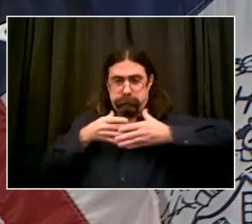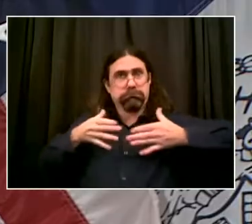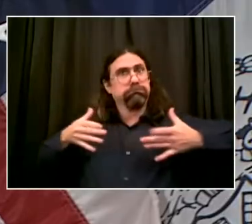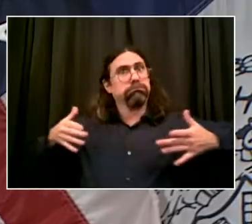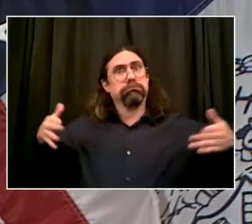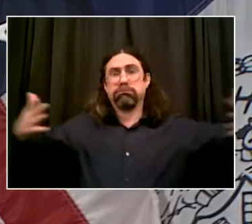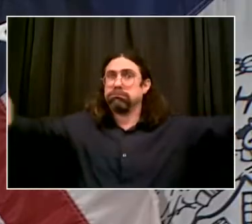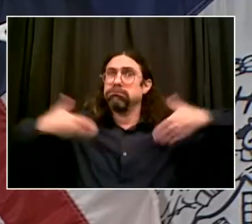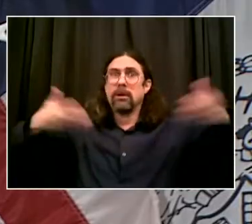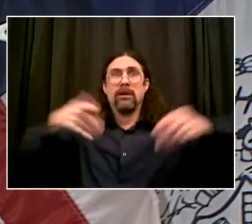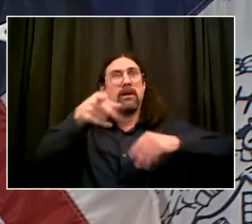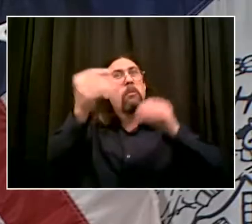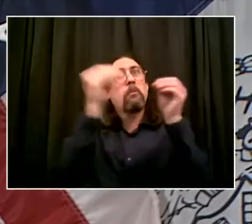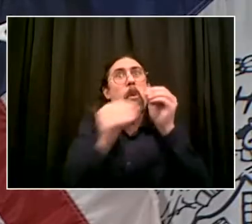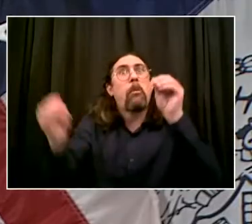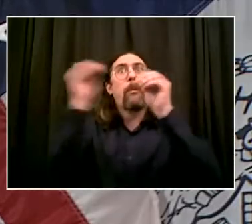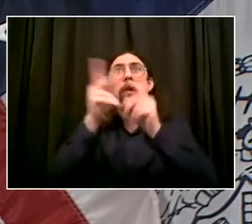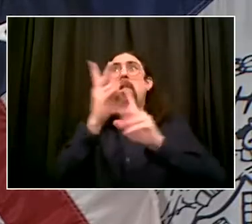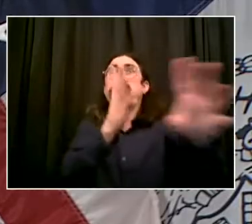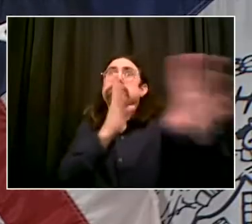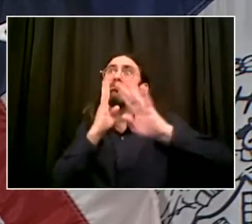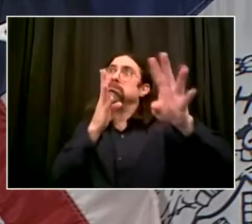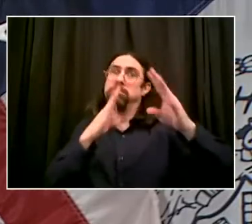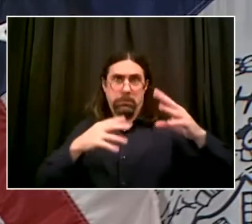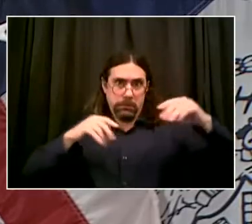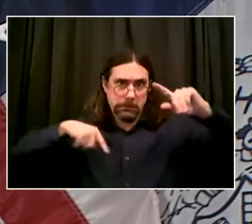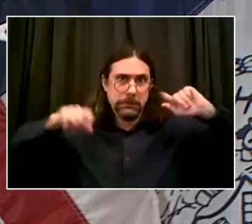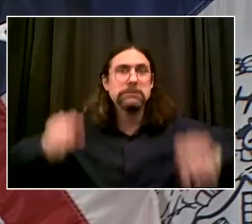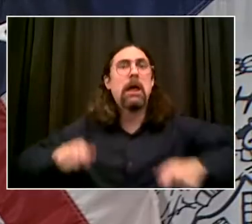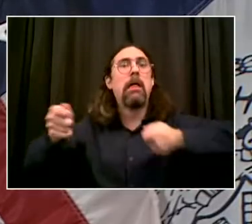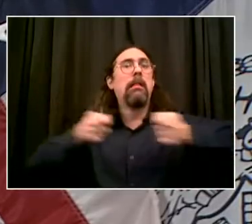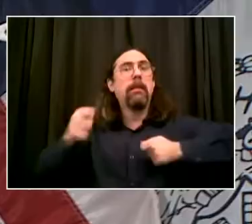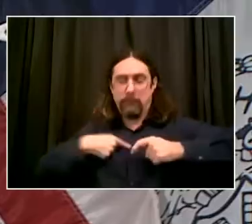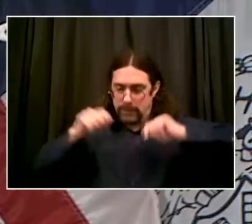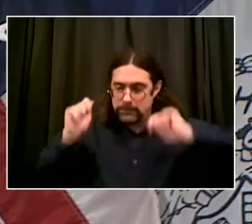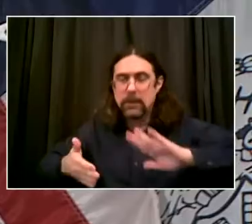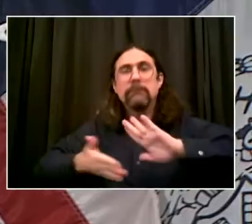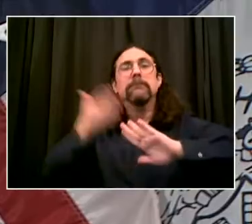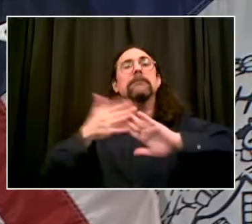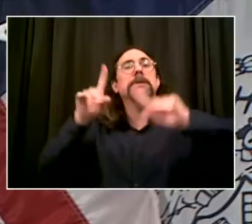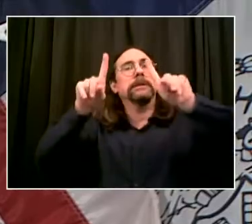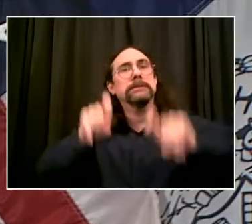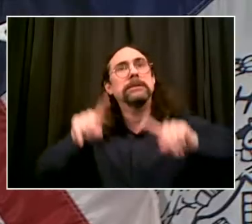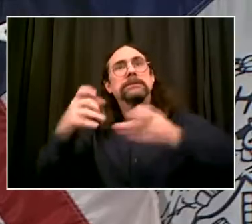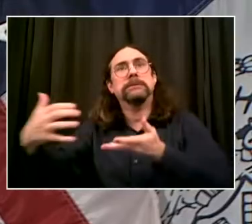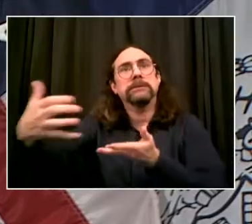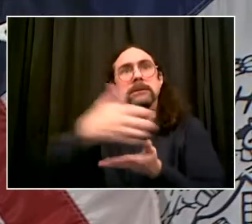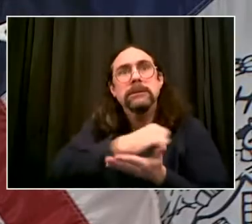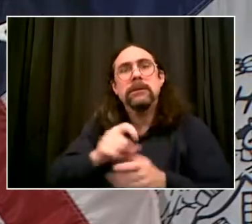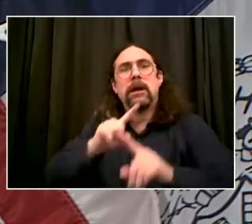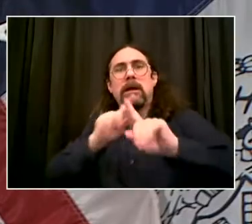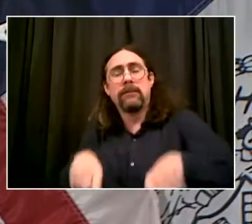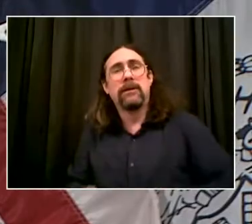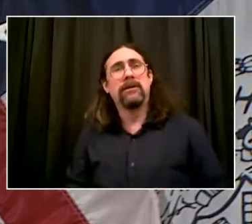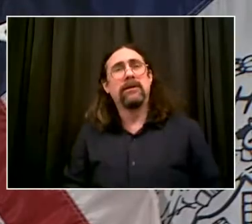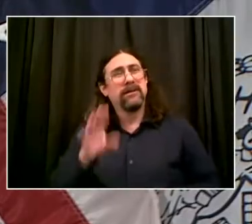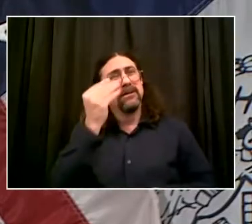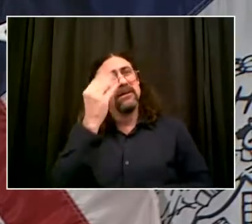CAN BE TESTED IN A SINGLE DAY. SO MANY OPEPLE ARE READY TO SERVE YOU, GET A QUICK TUUARNROUND